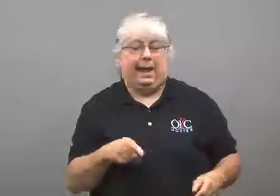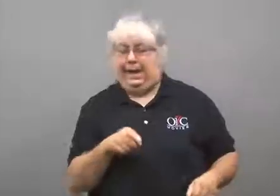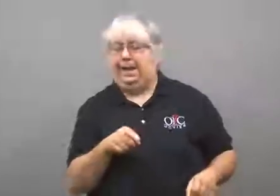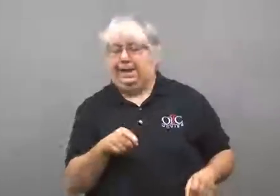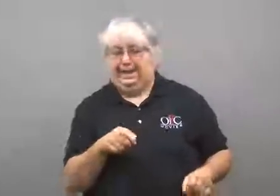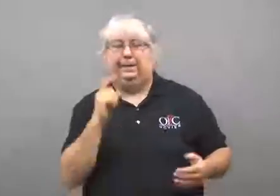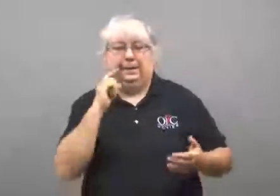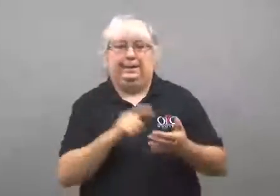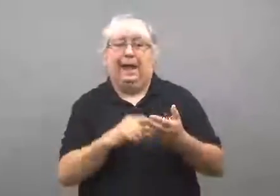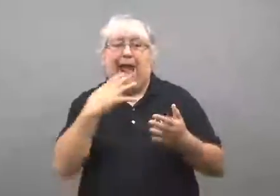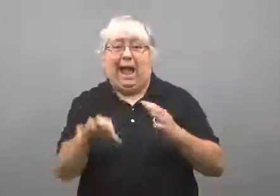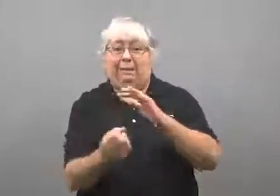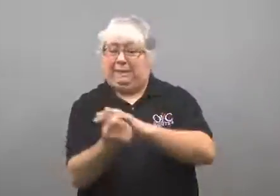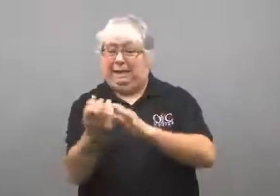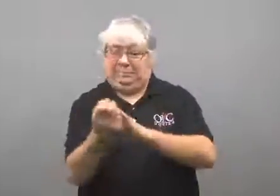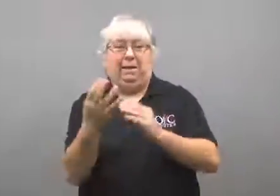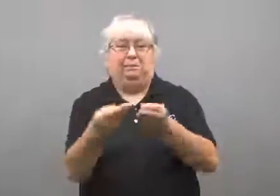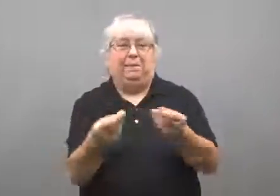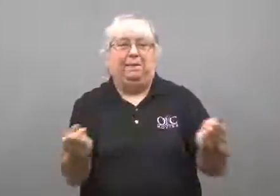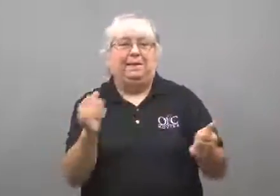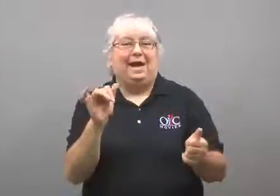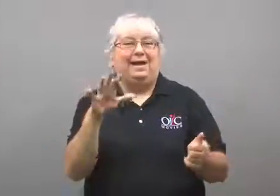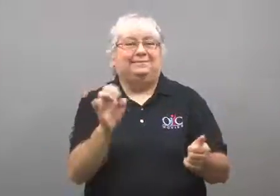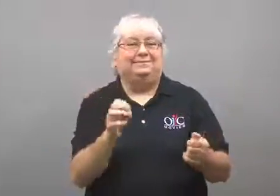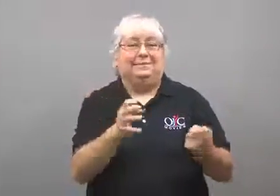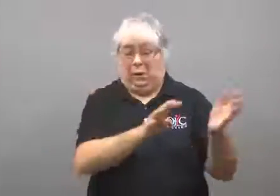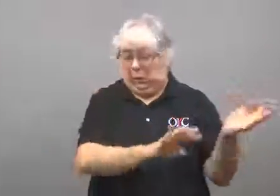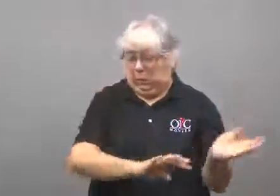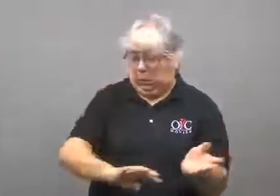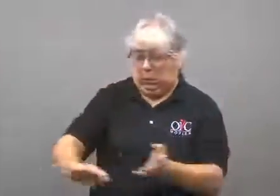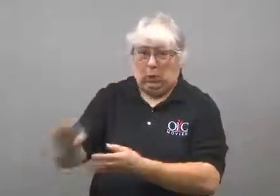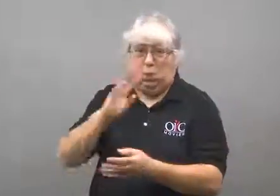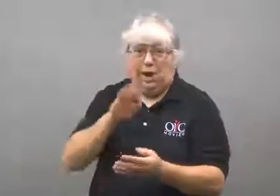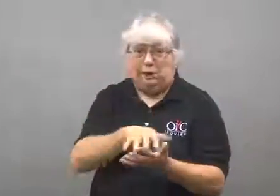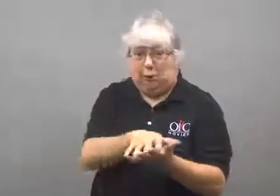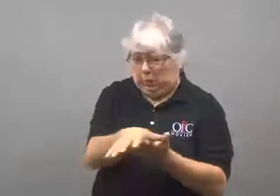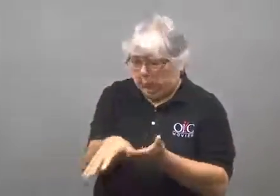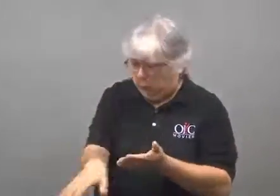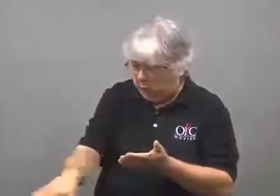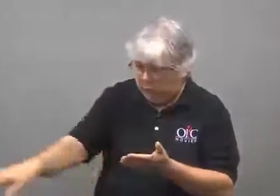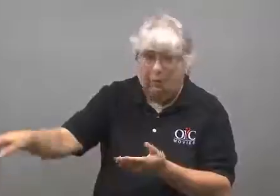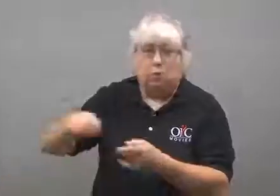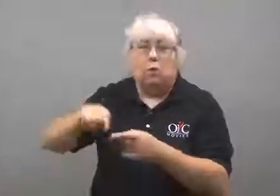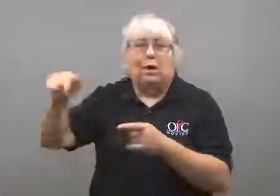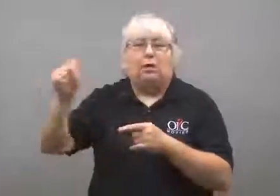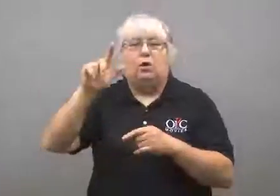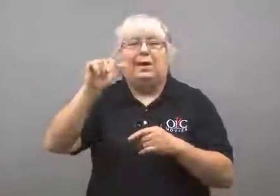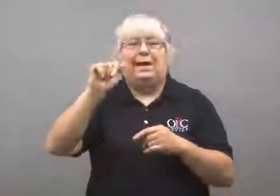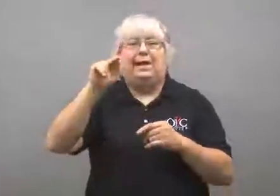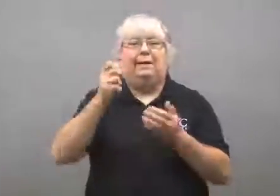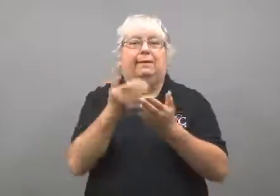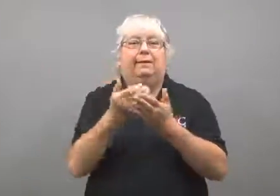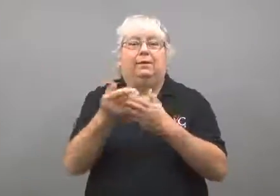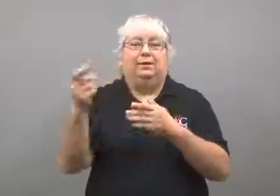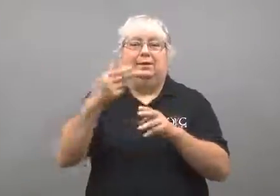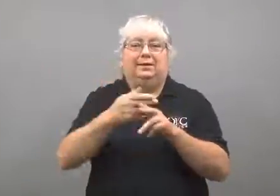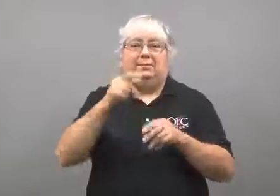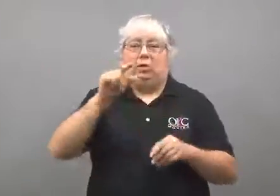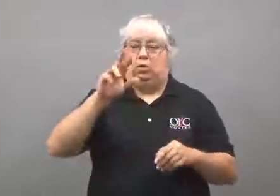That shows the heat is melting the ice underneath.